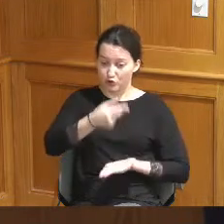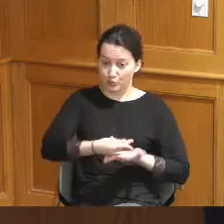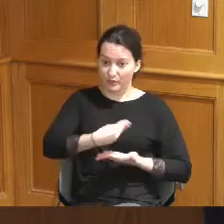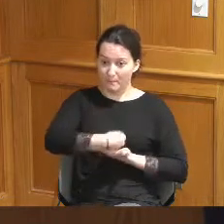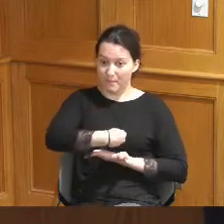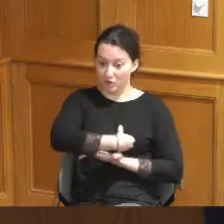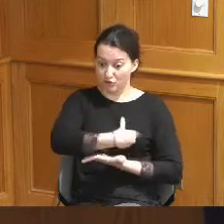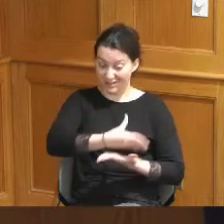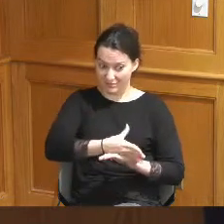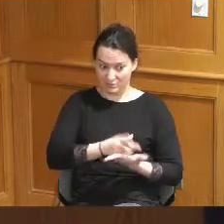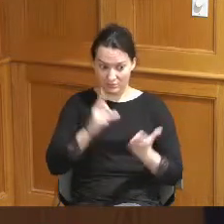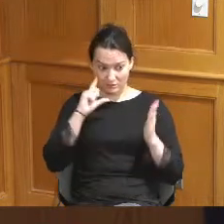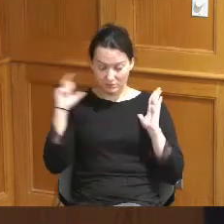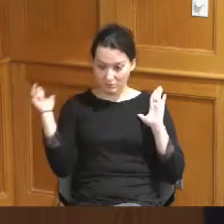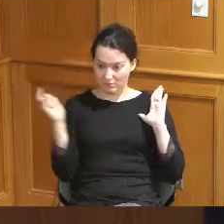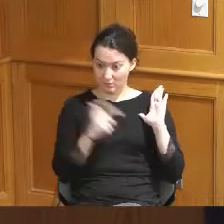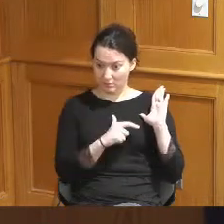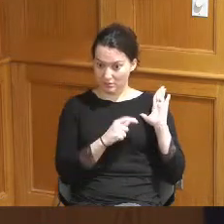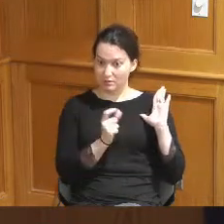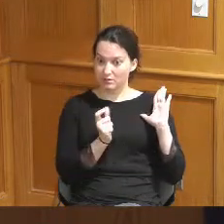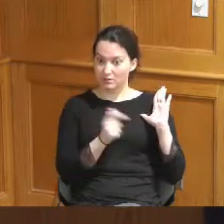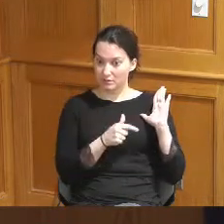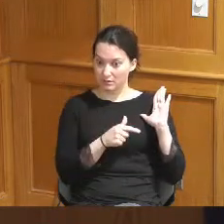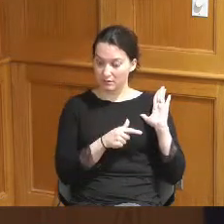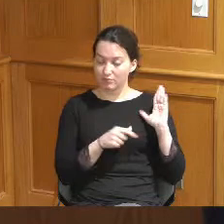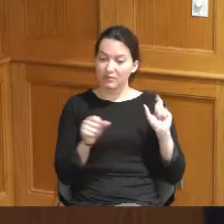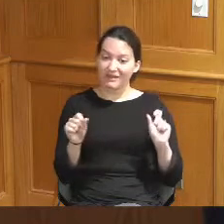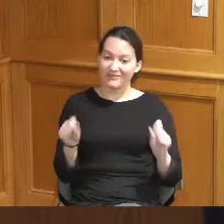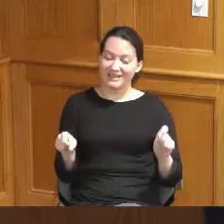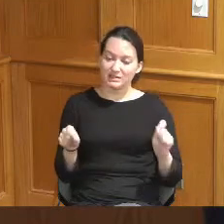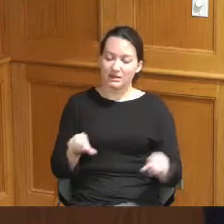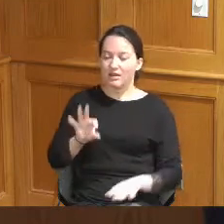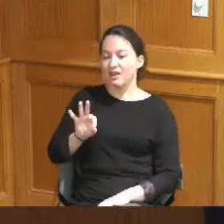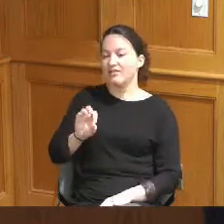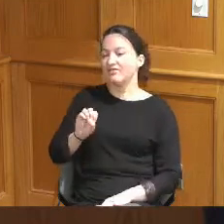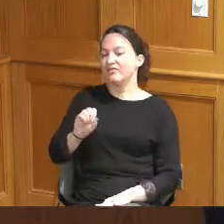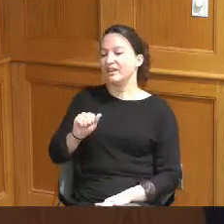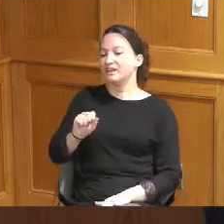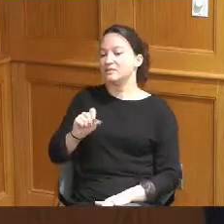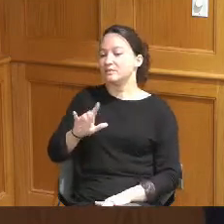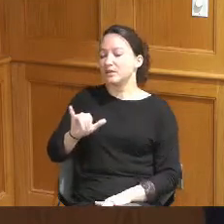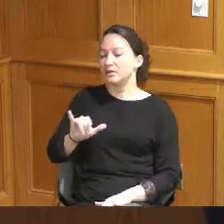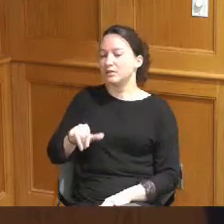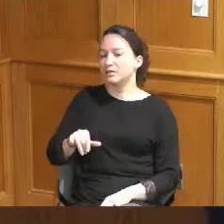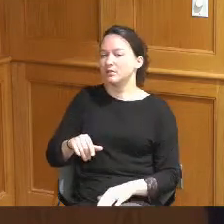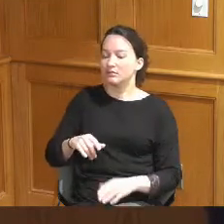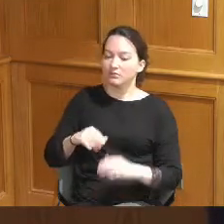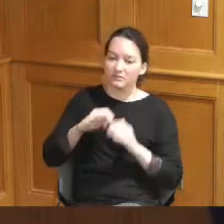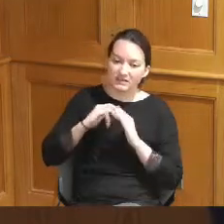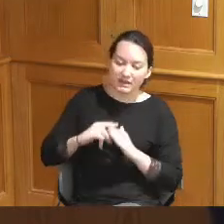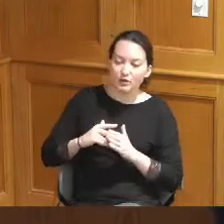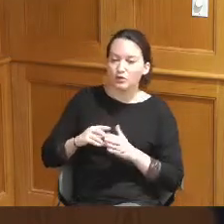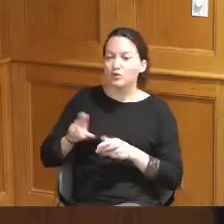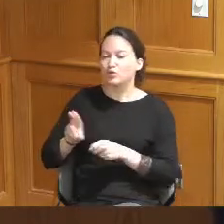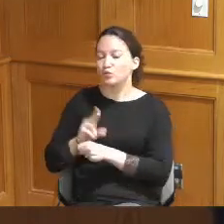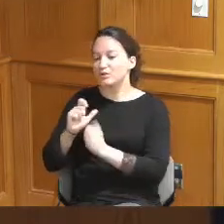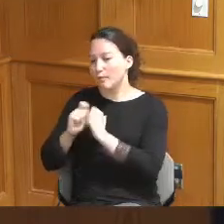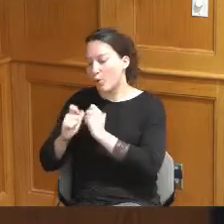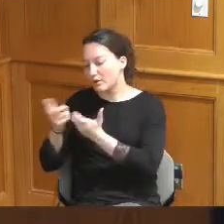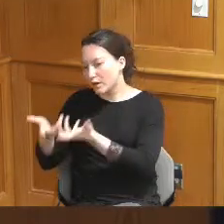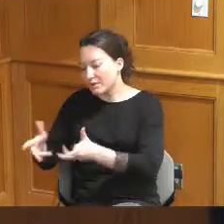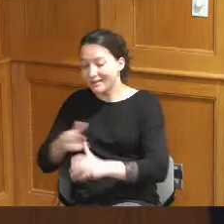and in there it has the feasibility study for the Youth Sports Complex in Hamilton County and it was